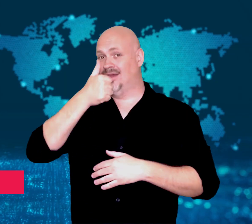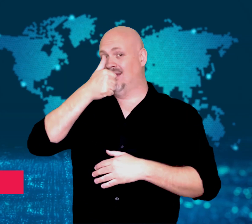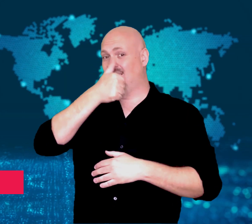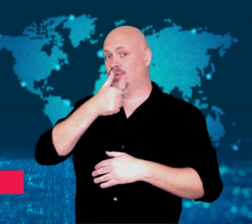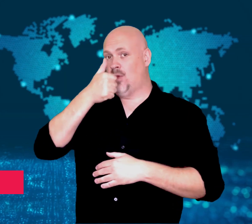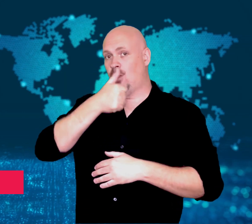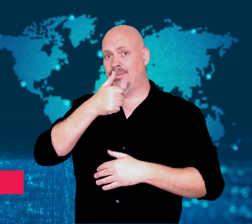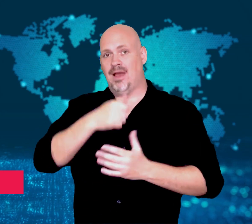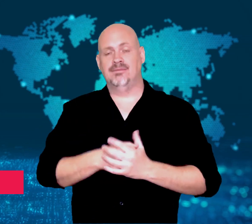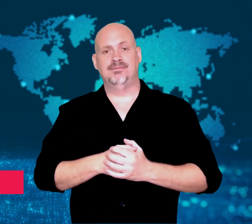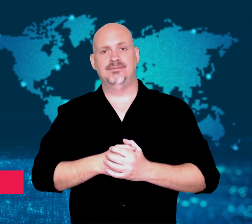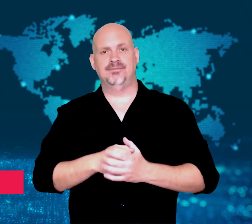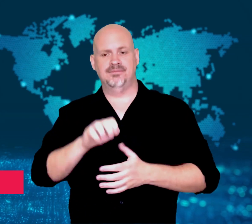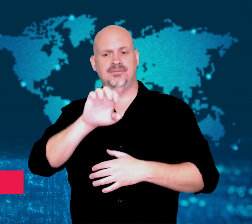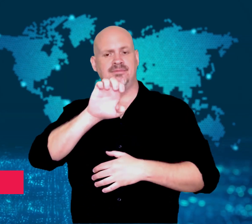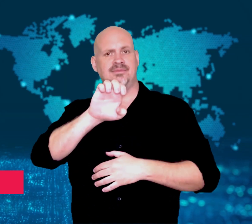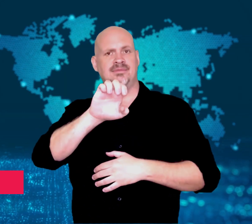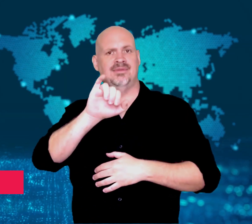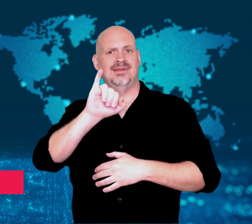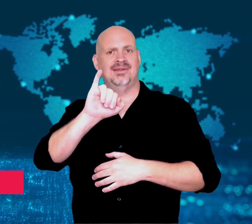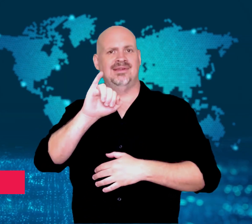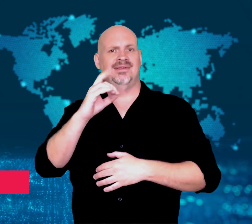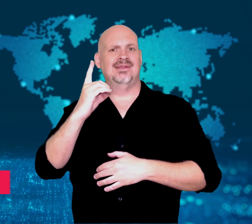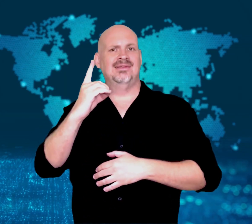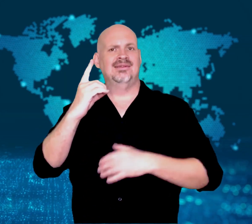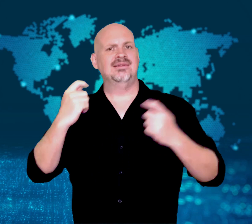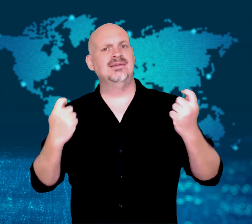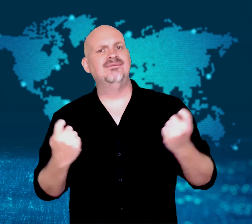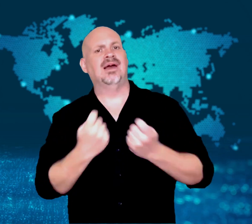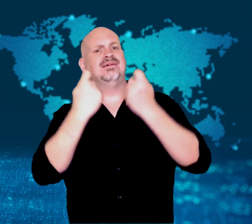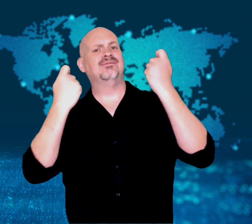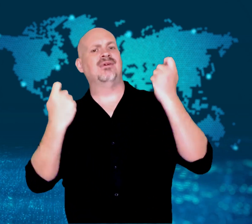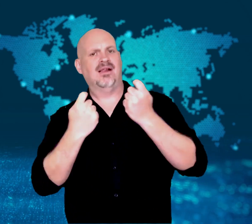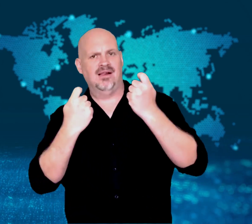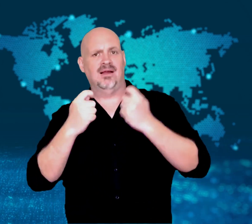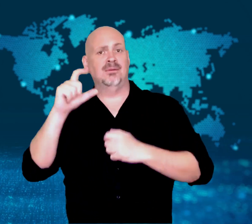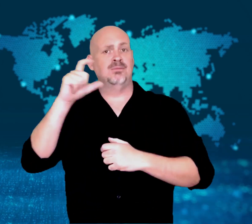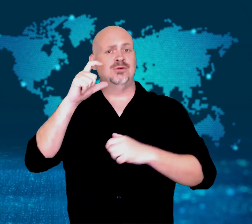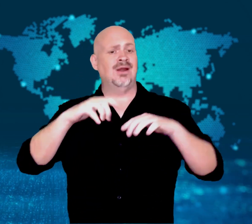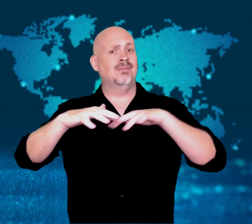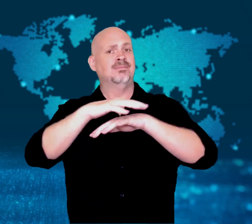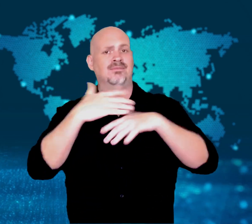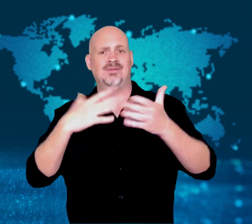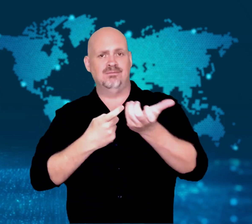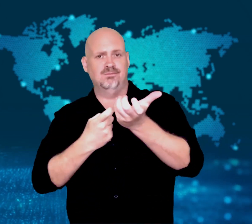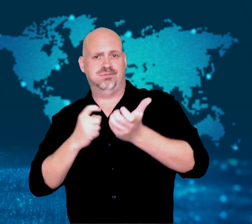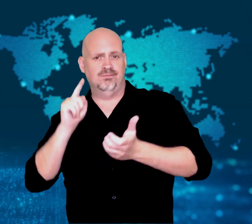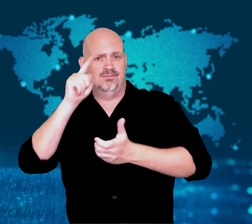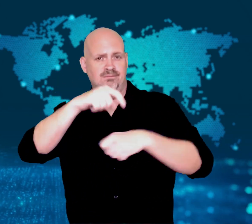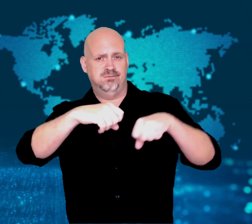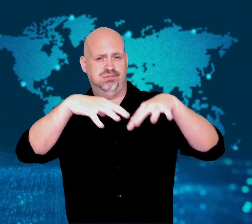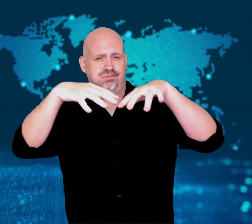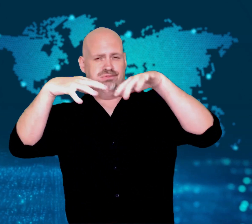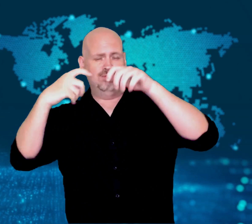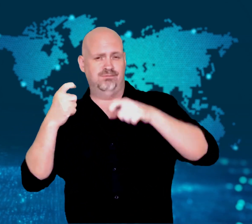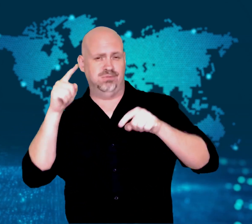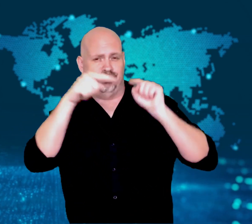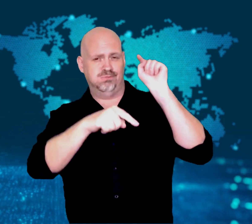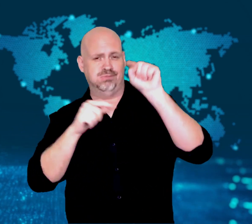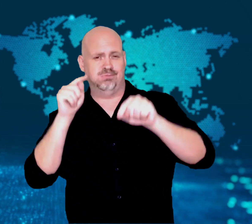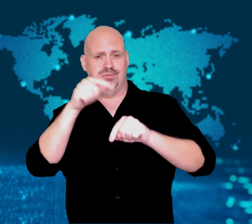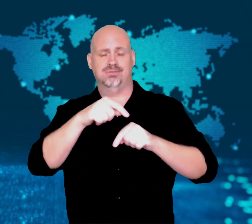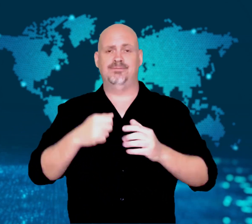[GAVIN]: Muslims in Ethiopia were tear-gassed during their Eid festivities.